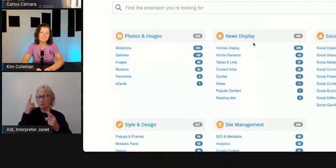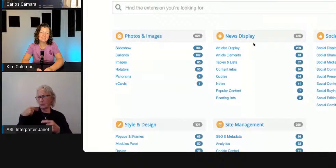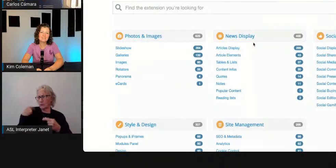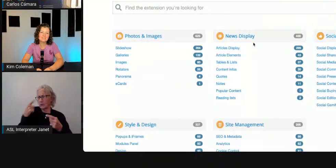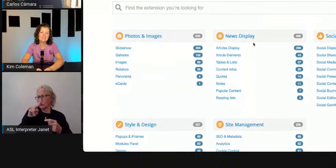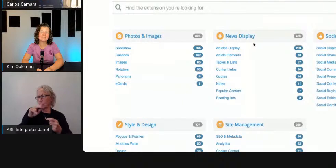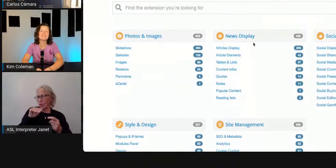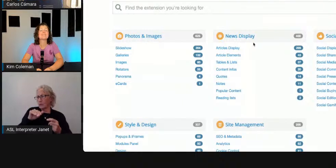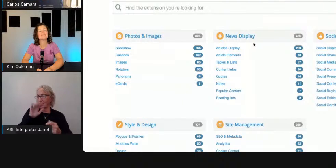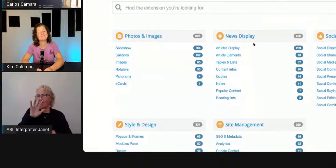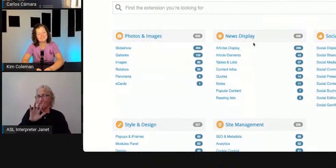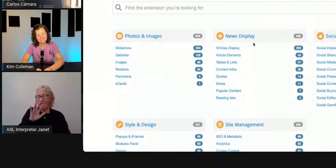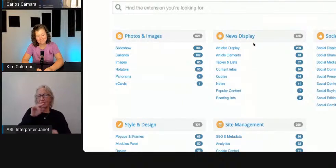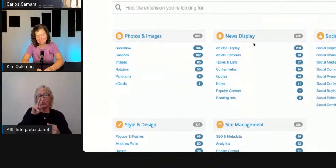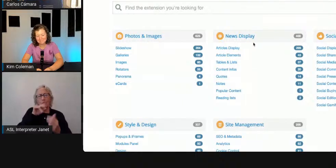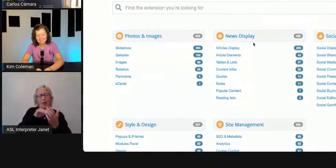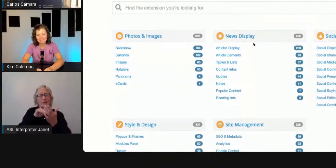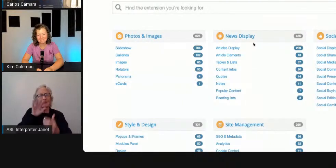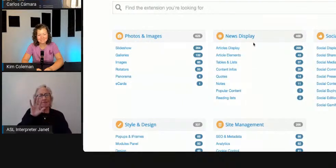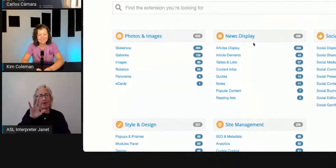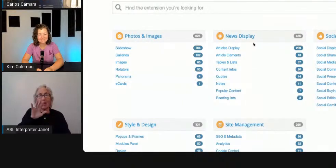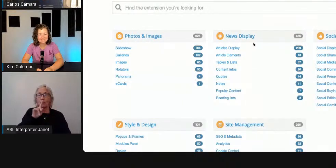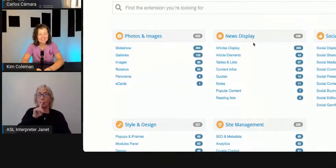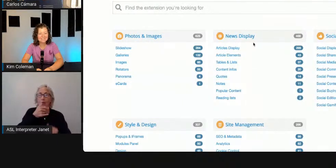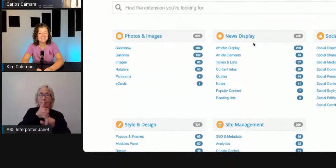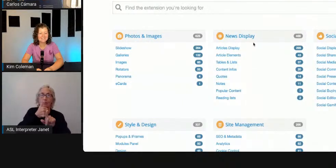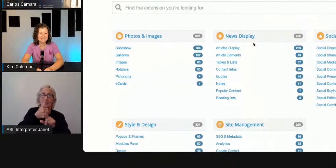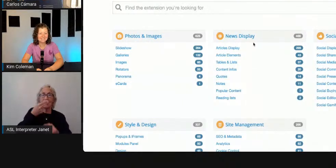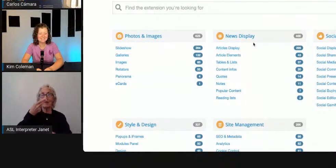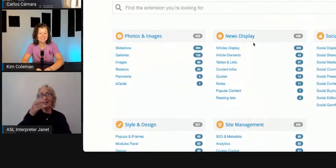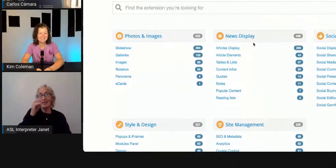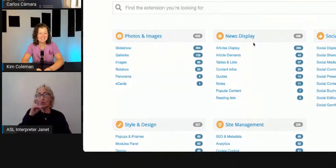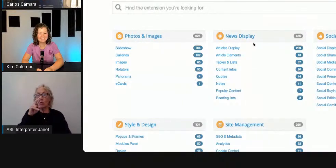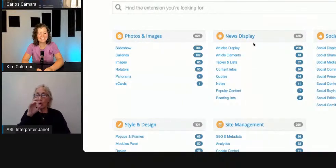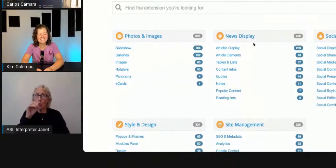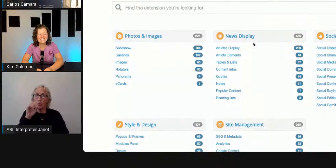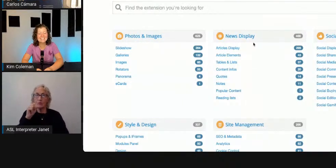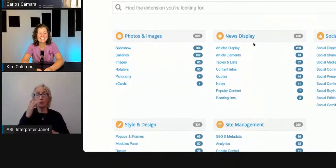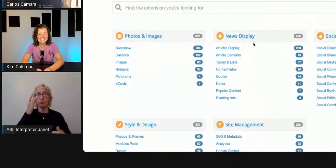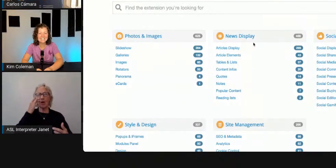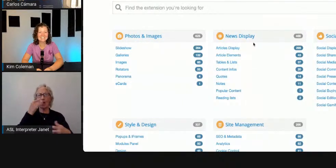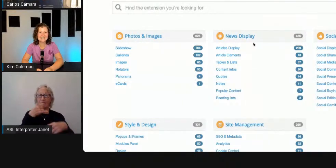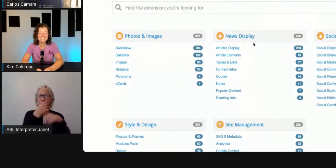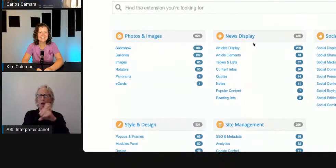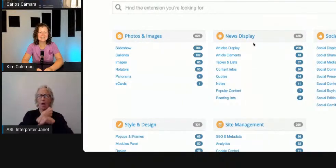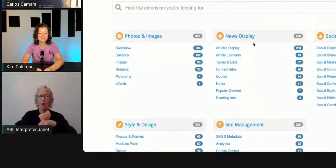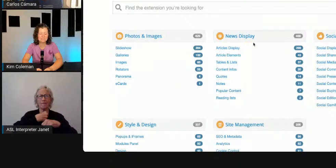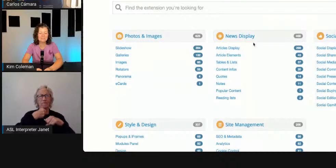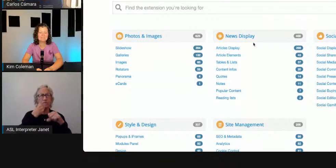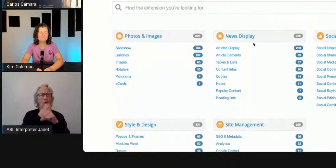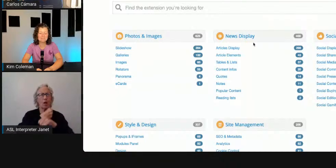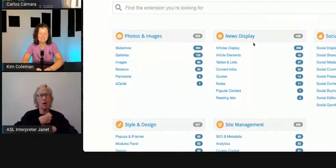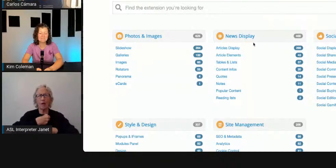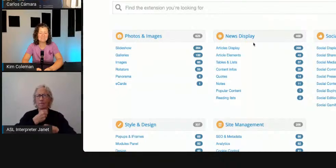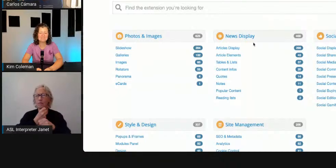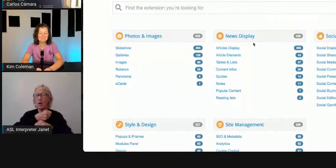For me those involved in accessibility in Joomla since 2005 are complete heels because